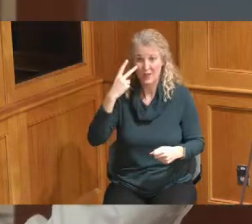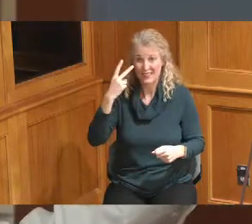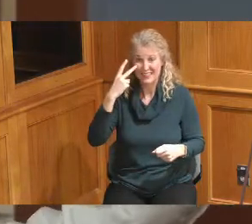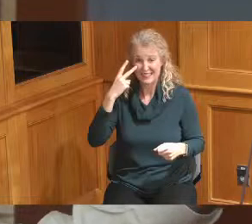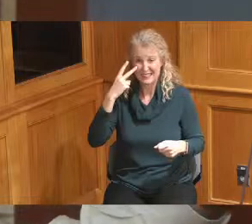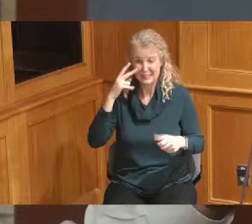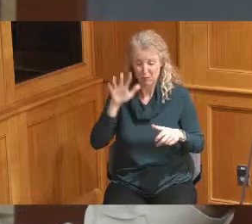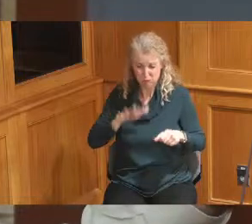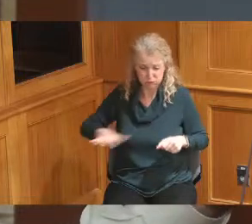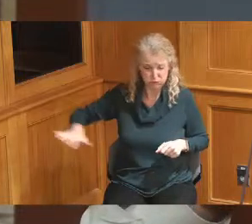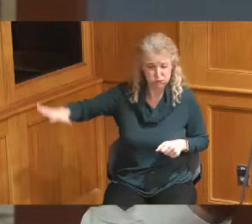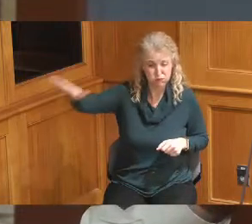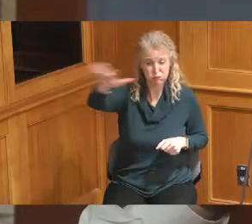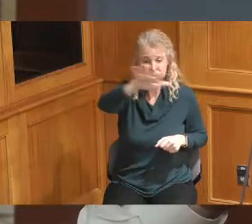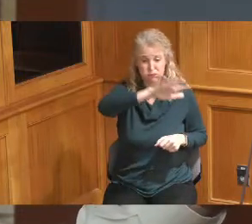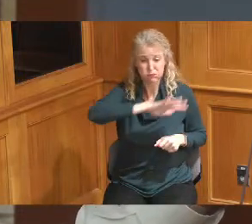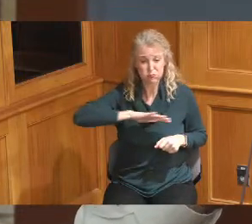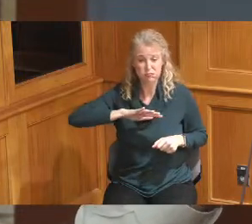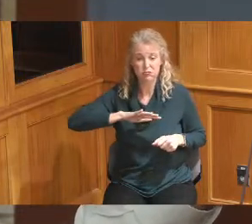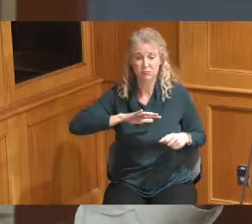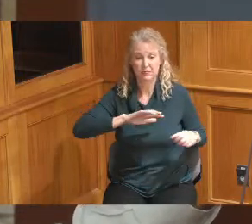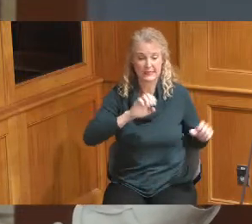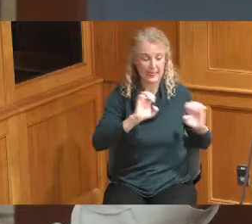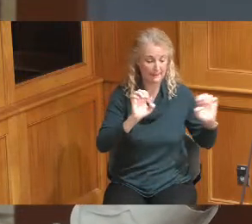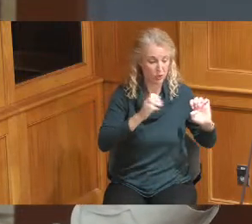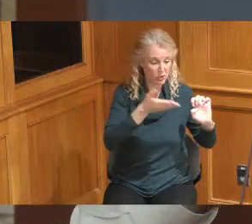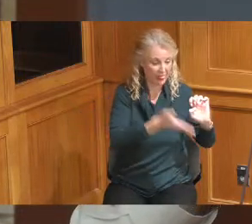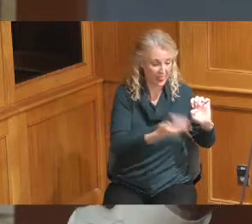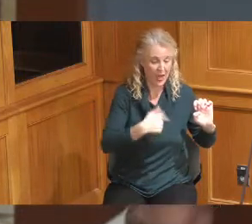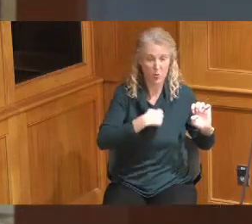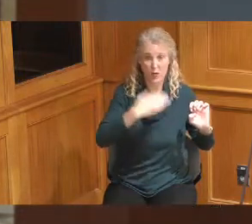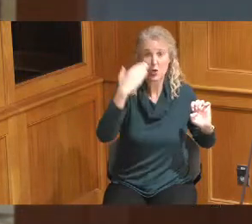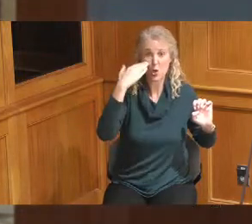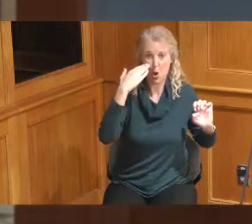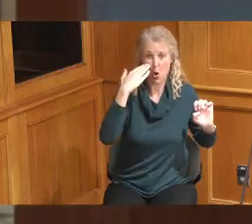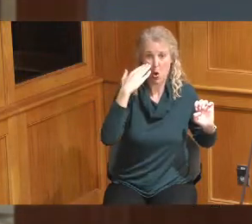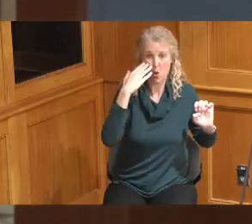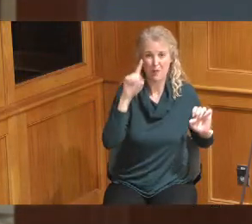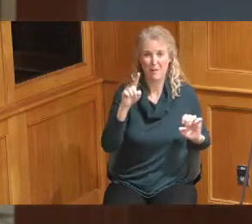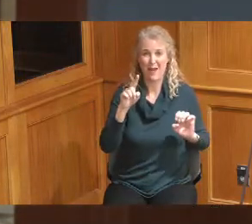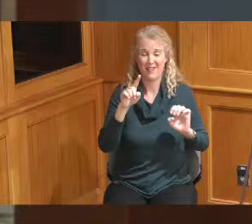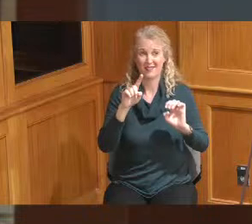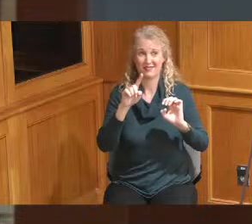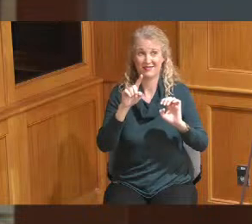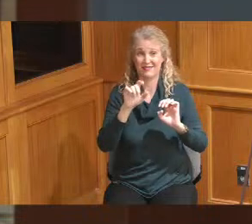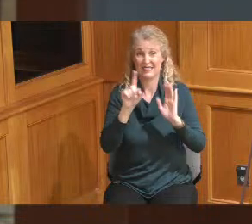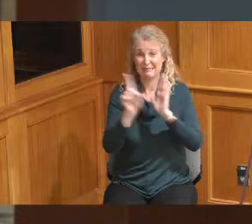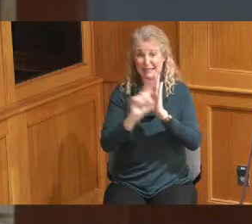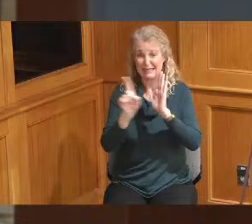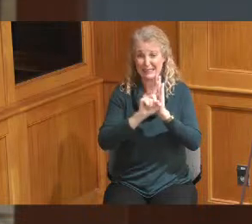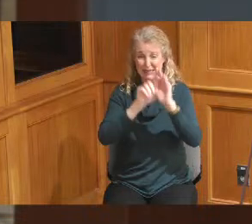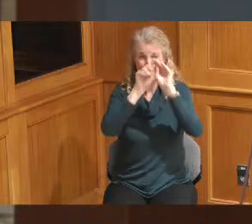probably and so you know you're under that threat when you hear a siren our Sirens go off by zones